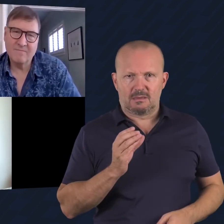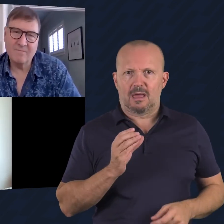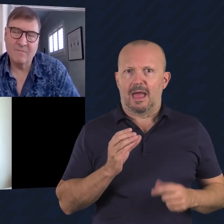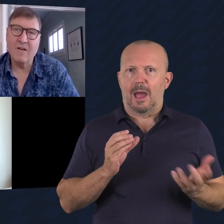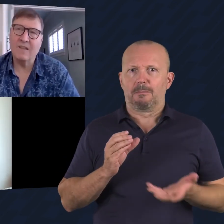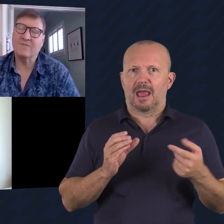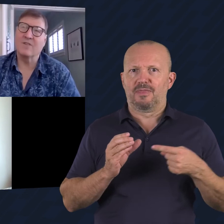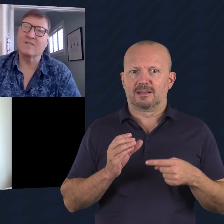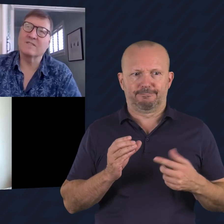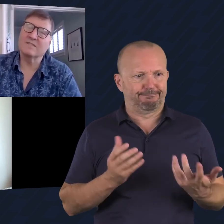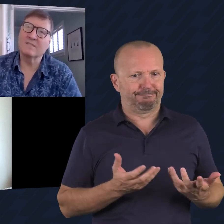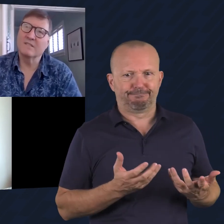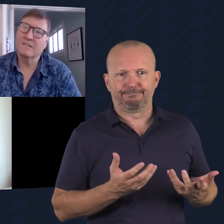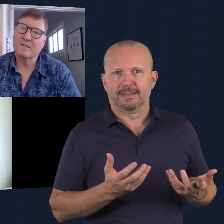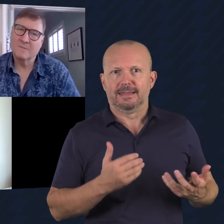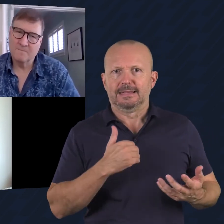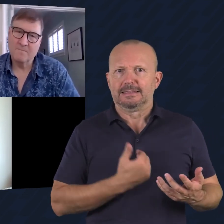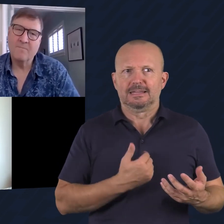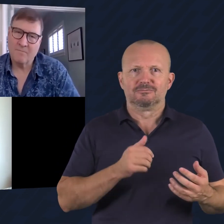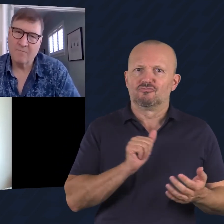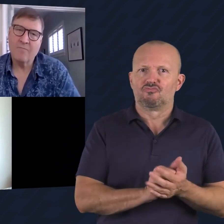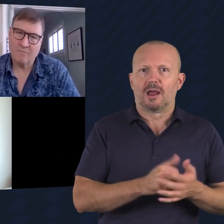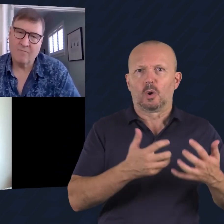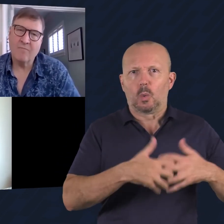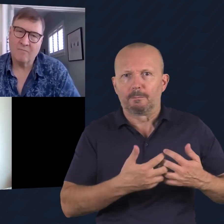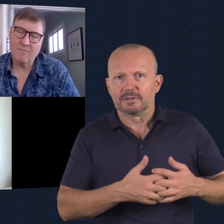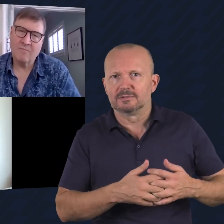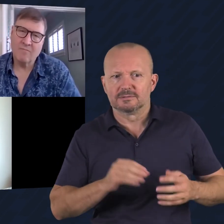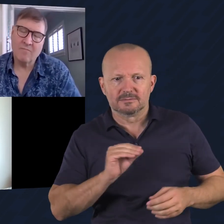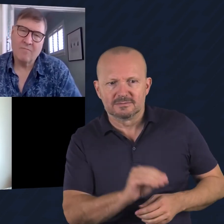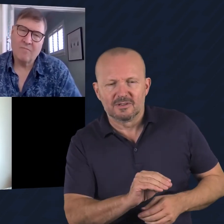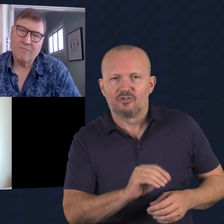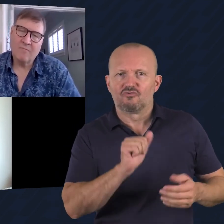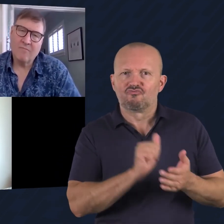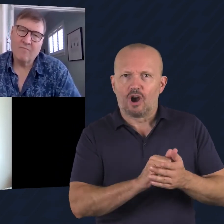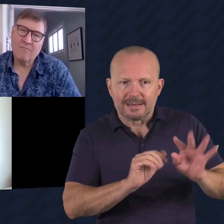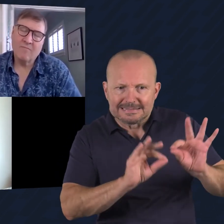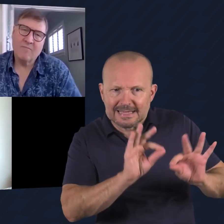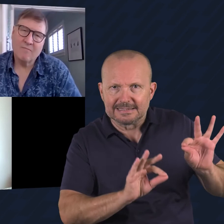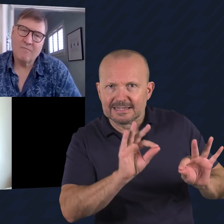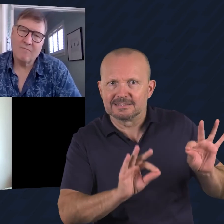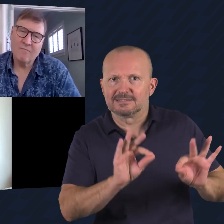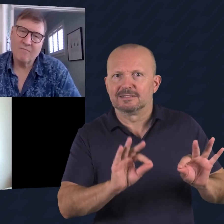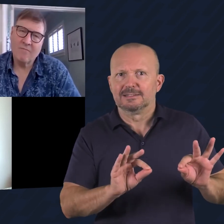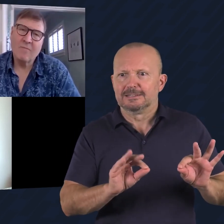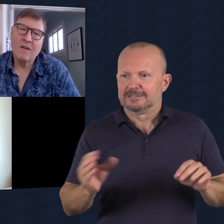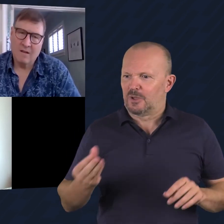Getting machines to play these tapes back, making sure you've got all the settings right when you do that,